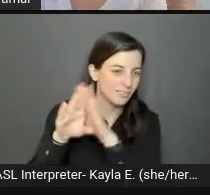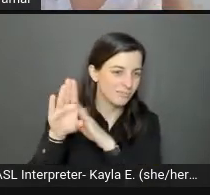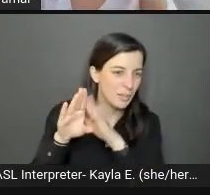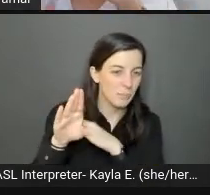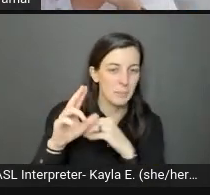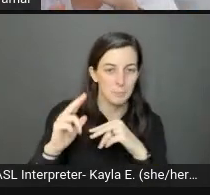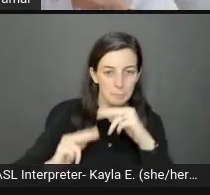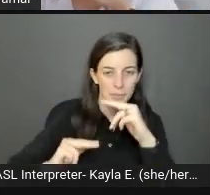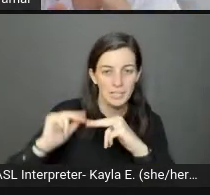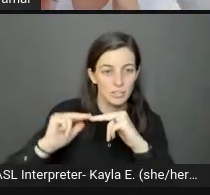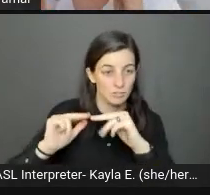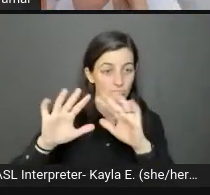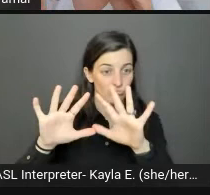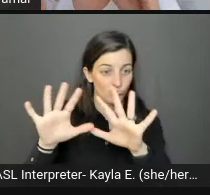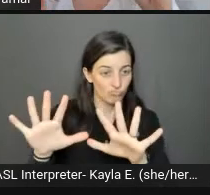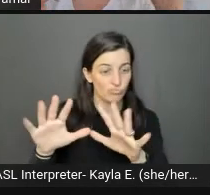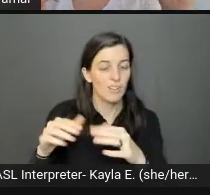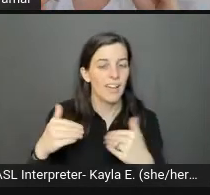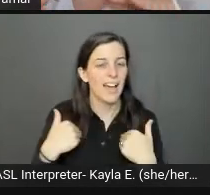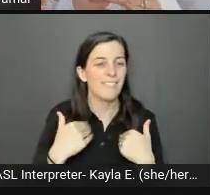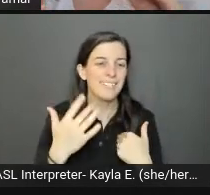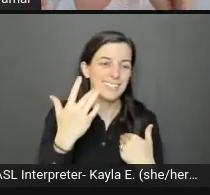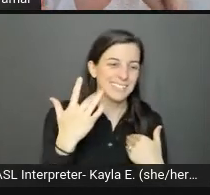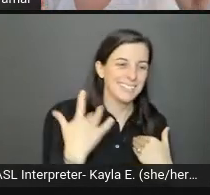I generally have two slides showing that automatic testing comes